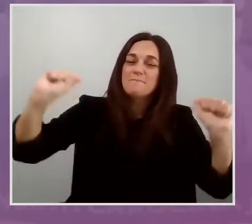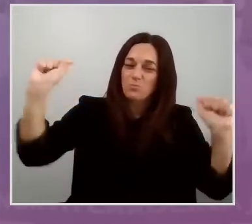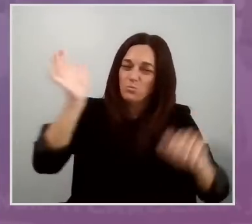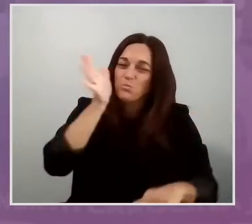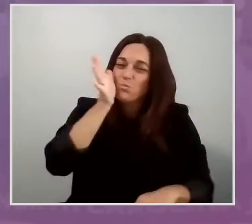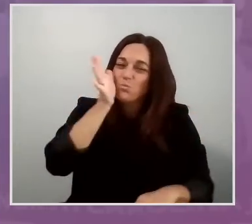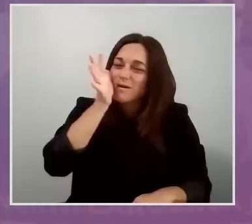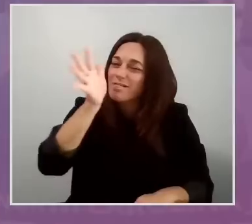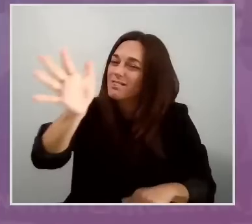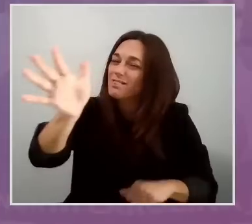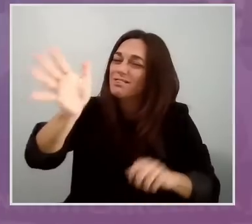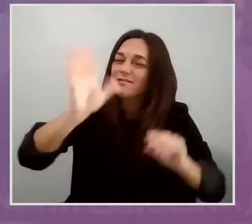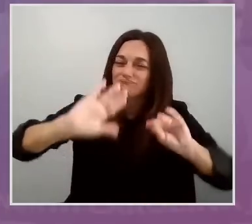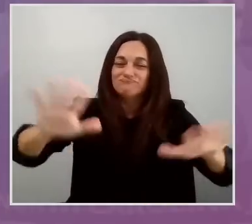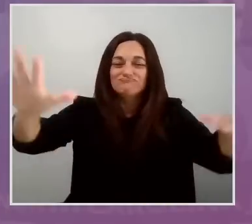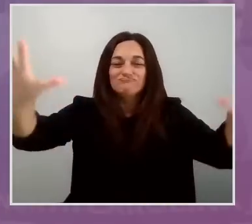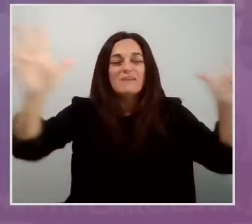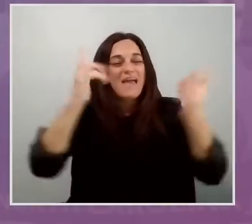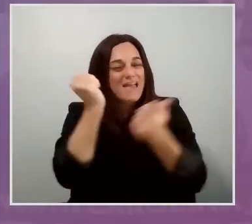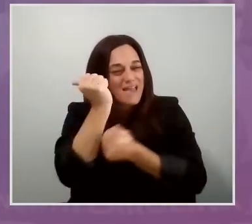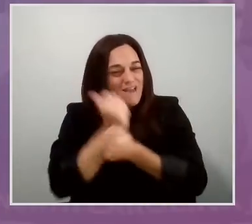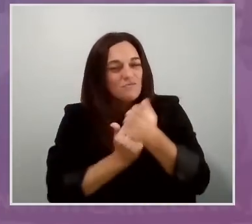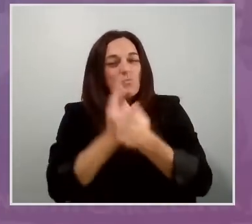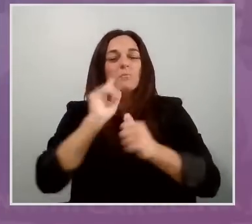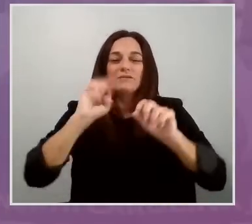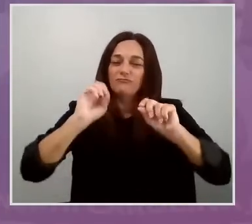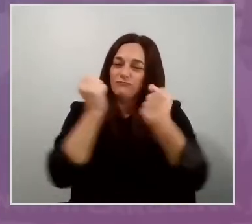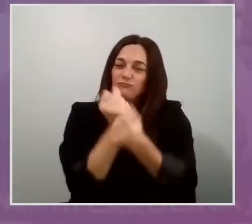OH MY BROTHERS AND SISTERS.